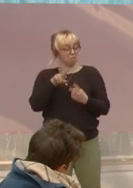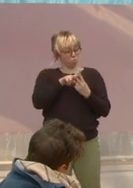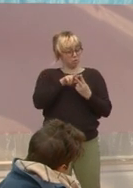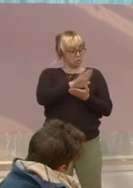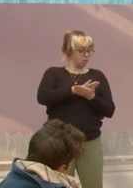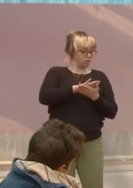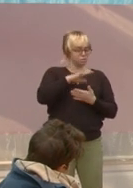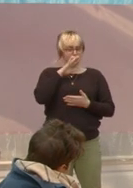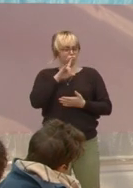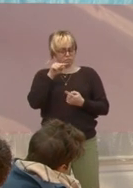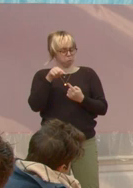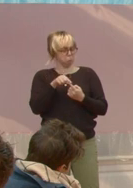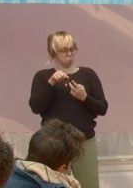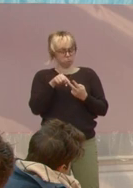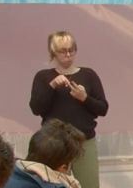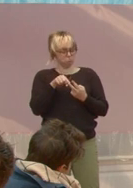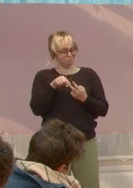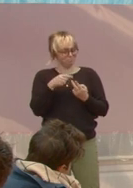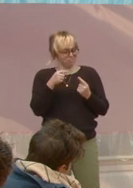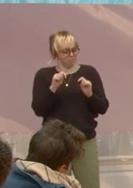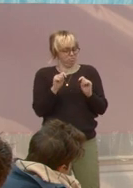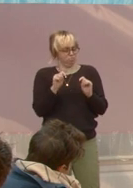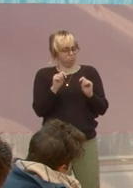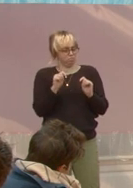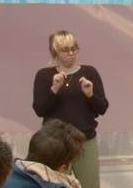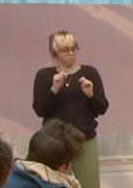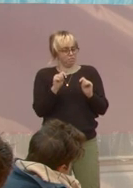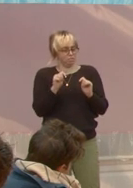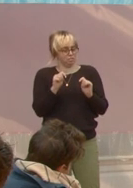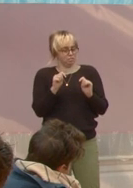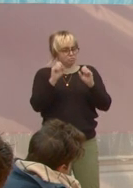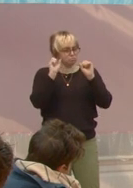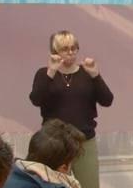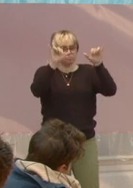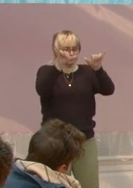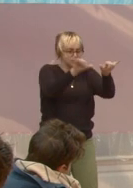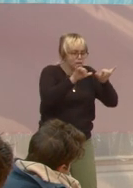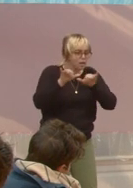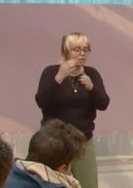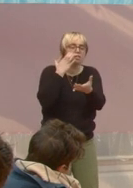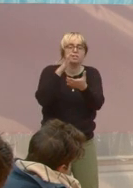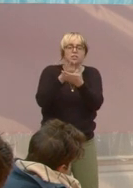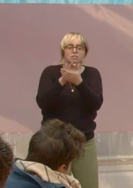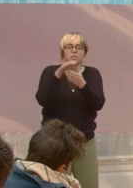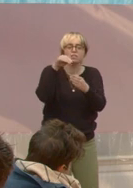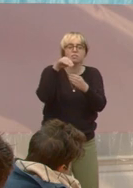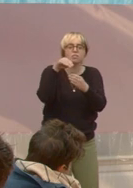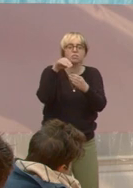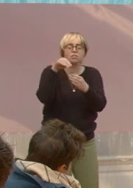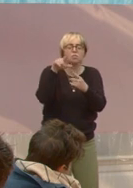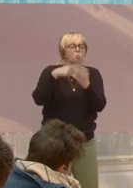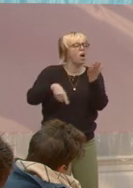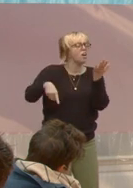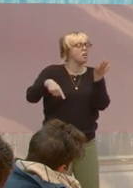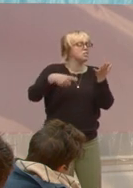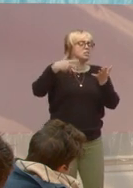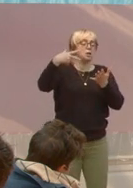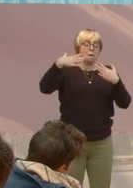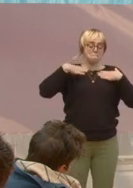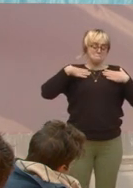contain as sustained belief in, in, in what the body at its core